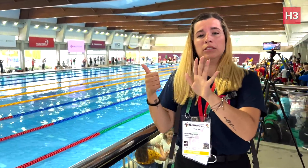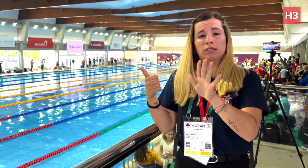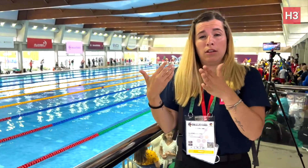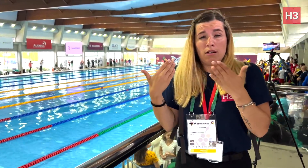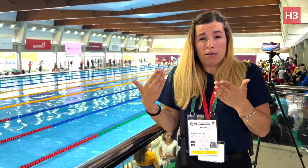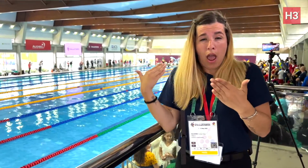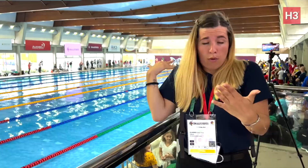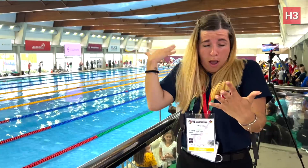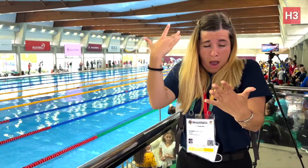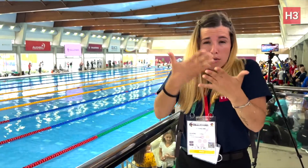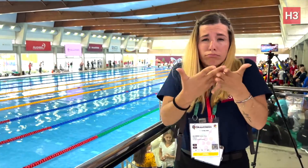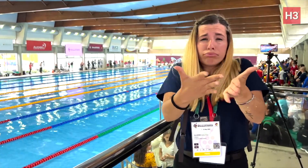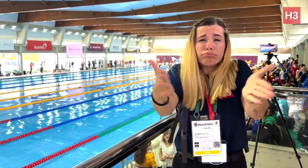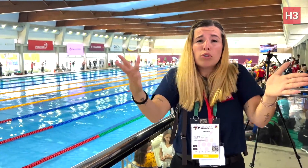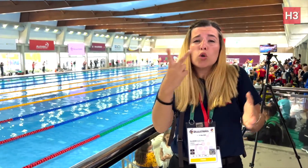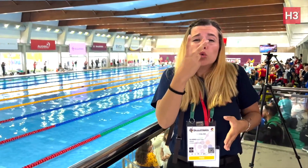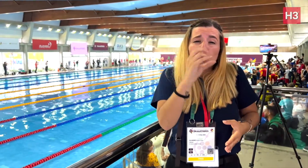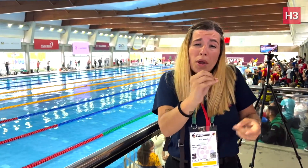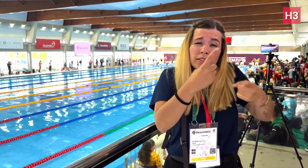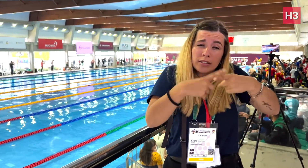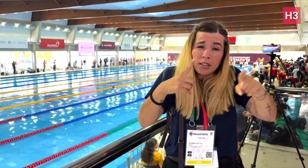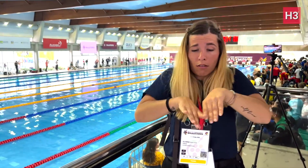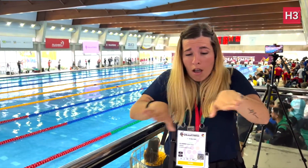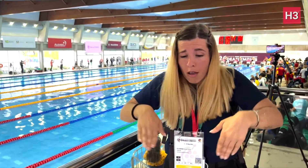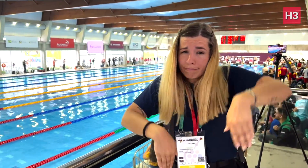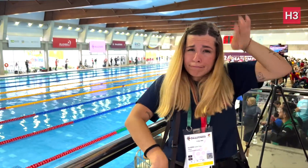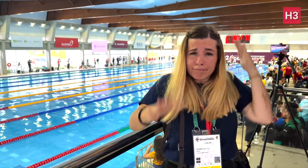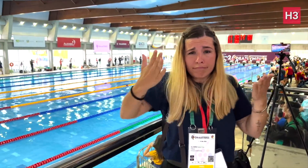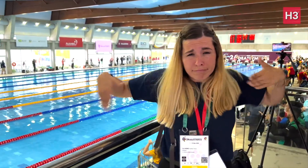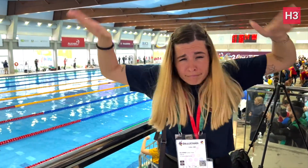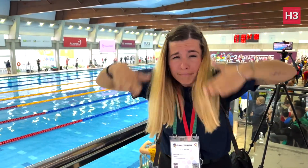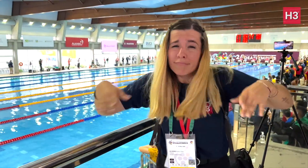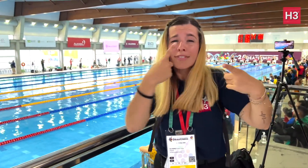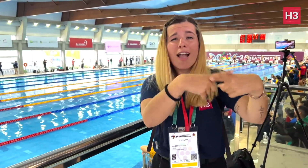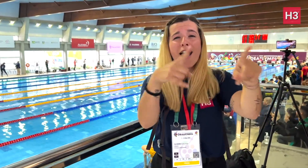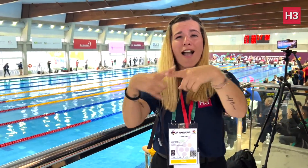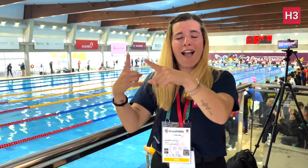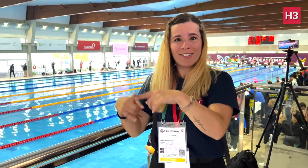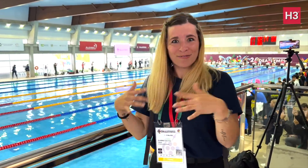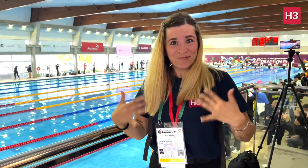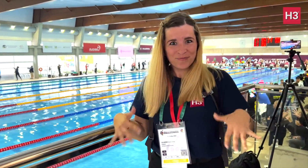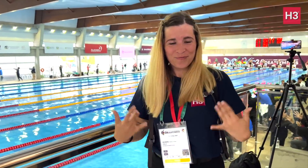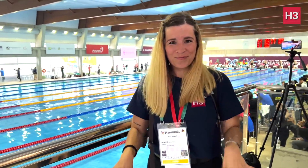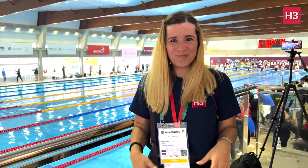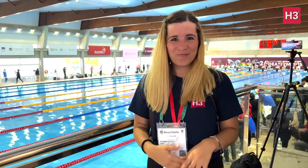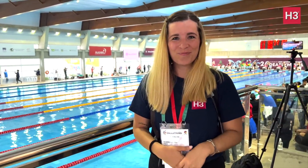has grown from six to twenty events. Now I’m at the Swimming Venue cheering with the spectators.